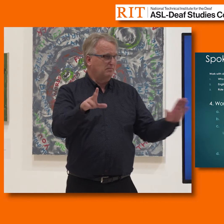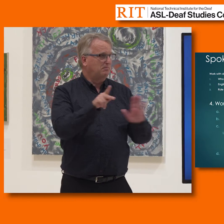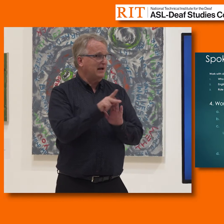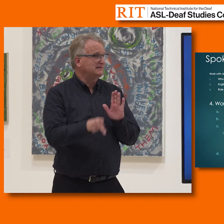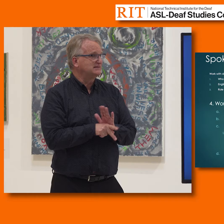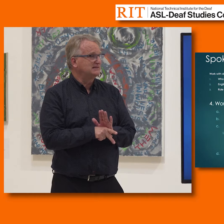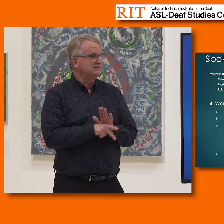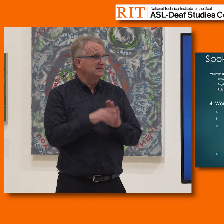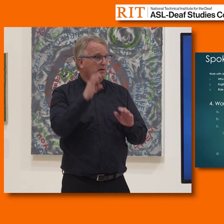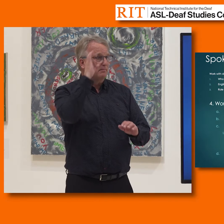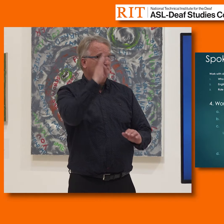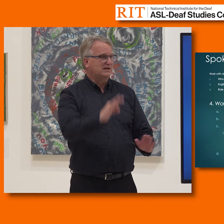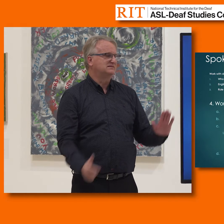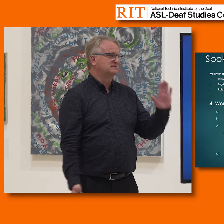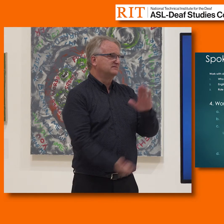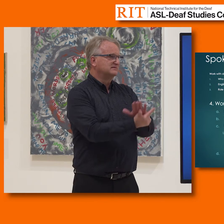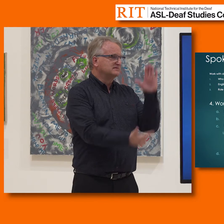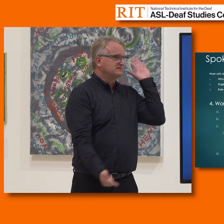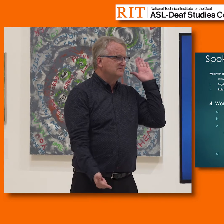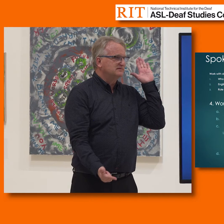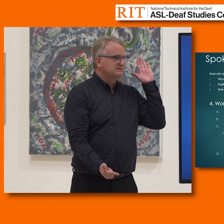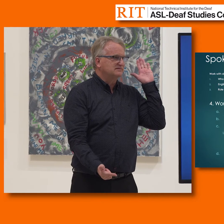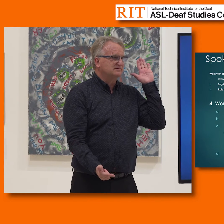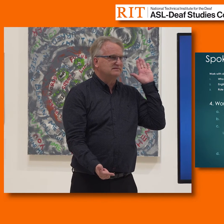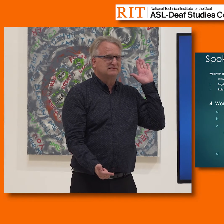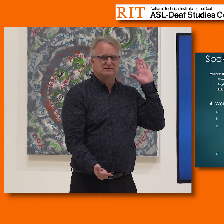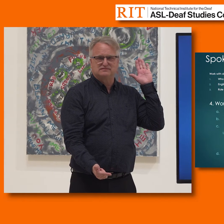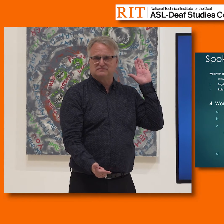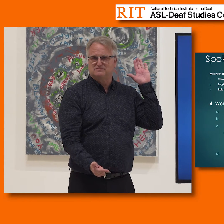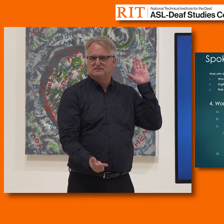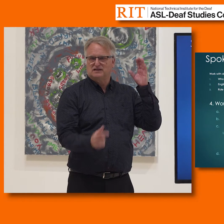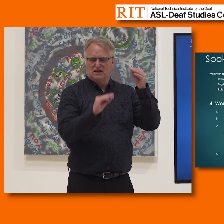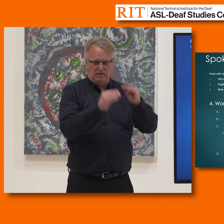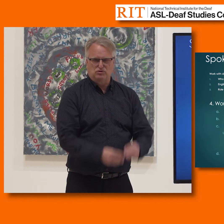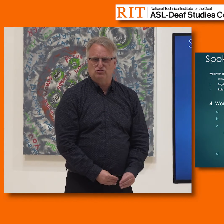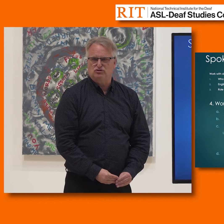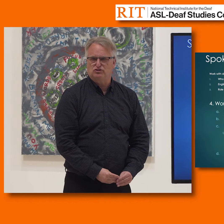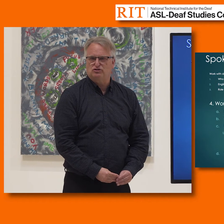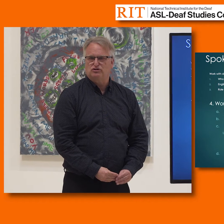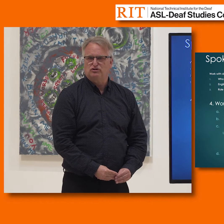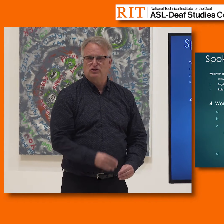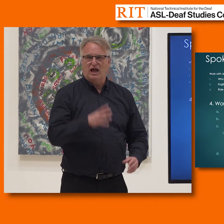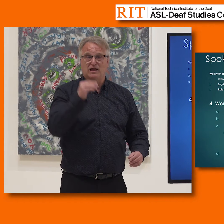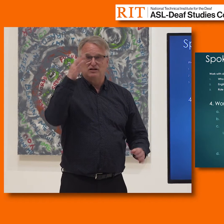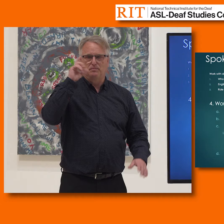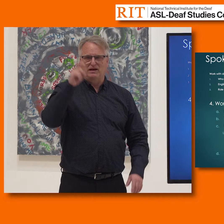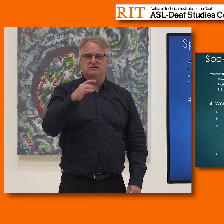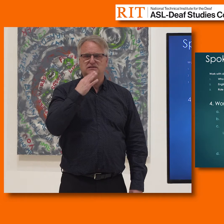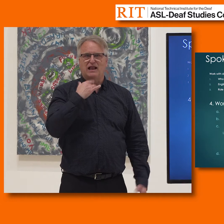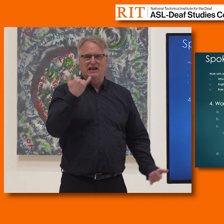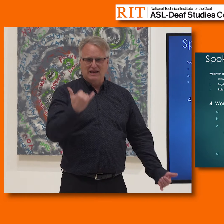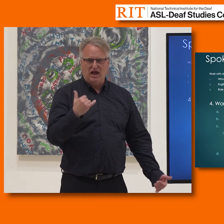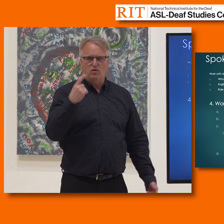that's more readily accessible visually. So, in my classroom at our college, we don't allow bullet points on our slides.